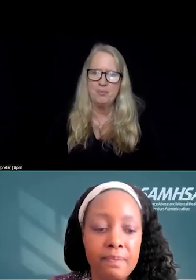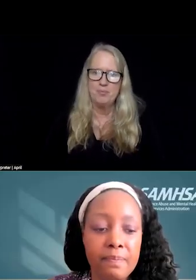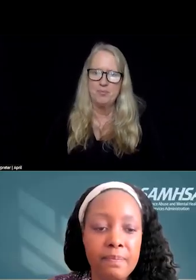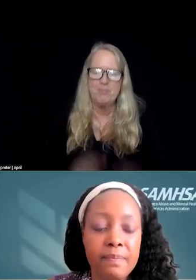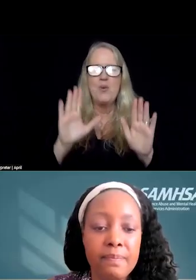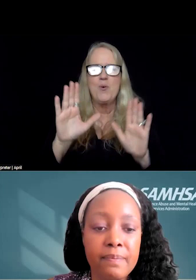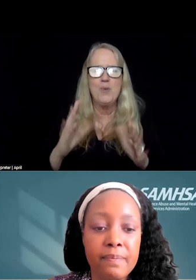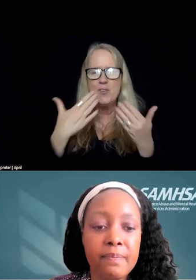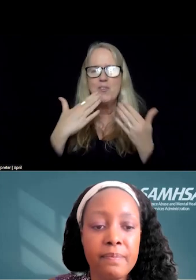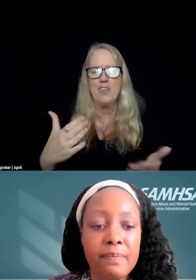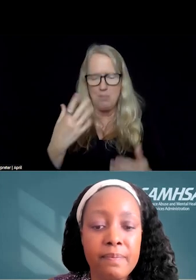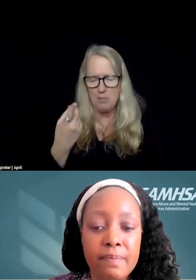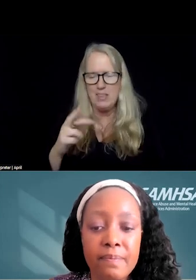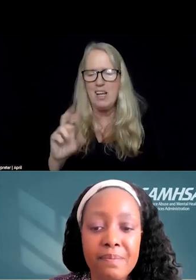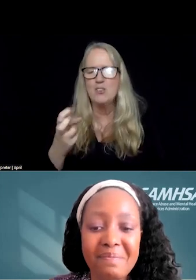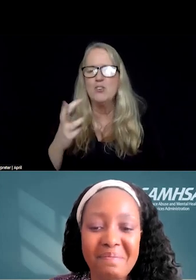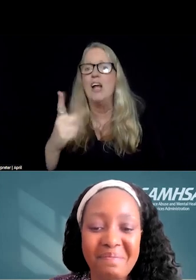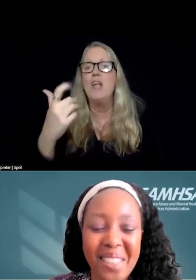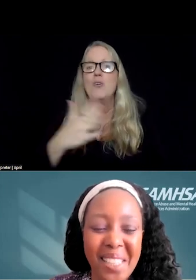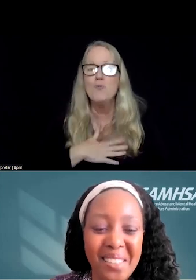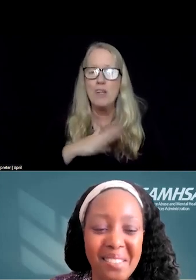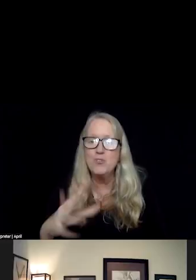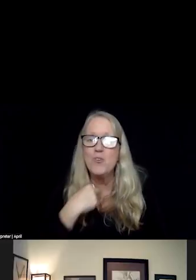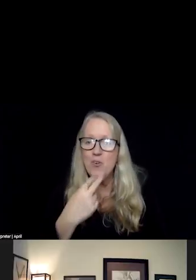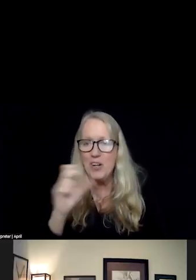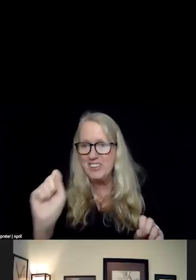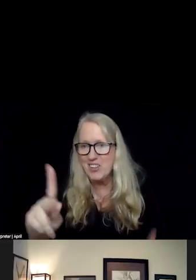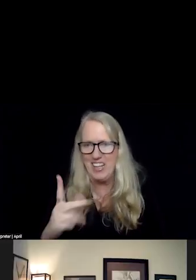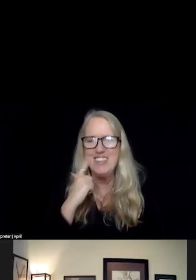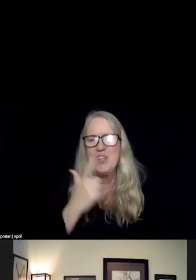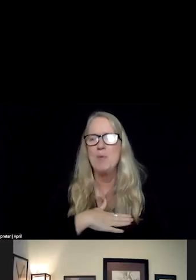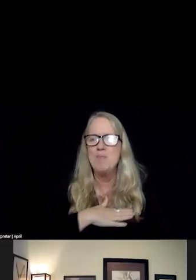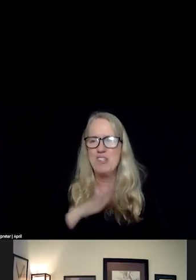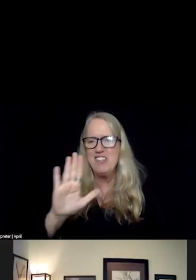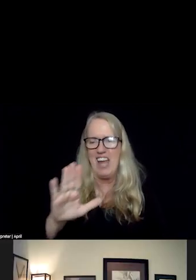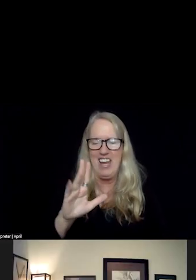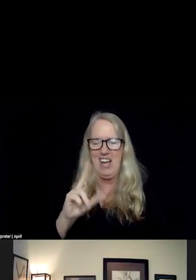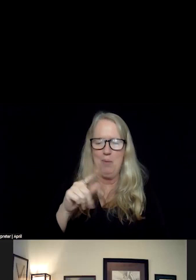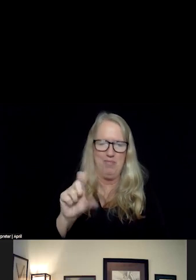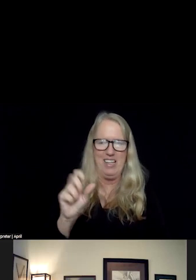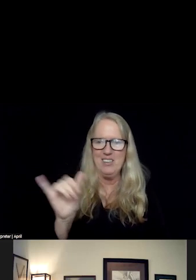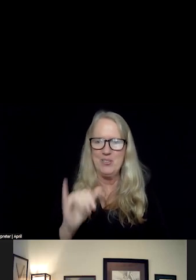HOPEFULLY YOU CAN REST YOUR VOICE NOW. APPRECIATE THE UPDATES.